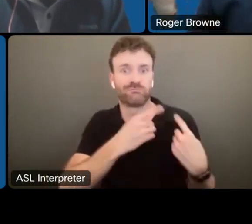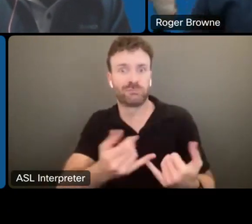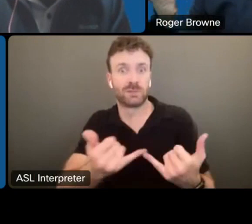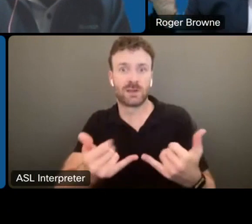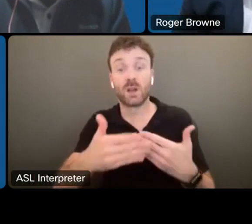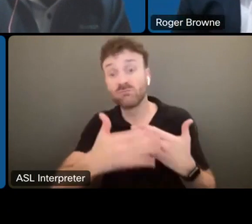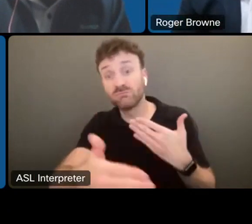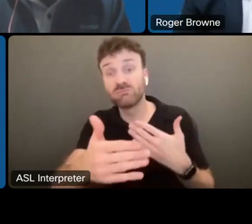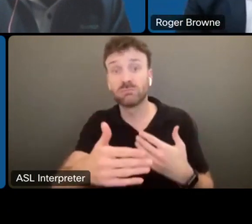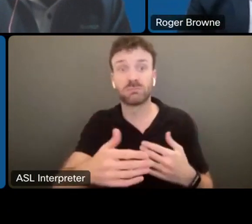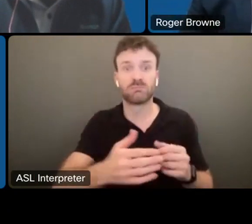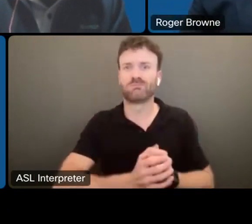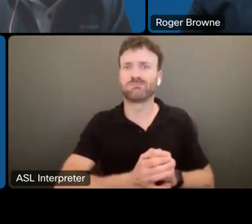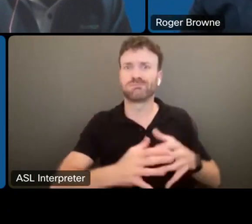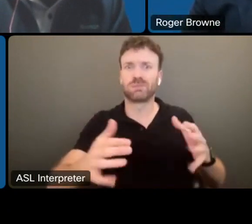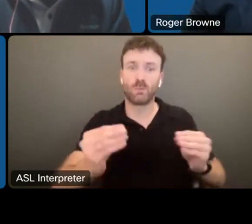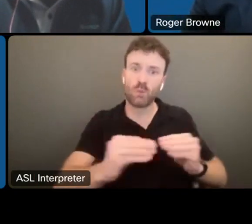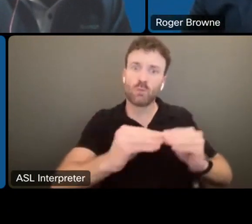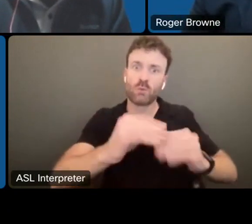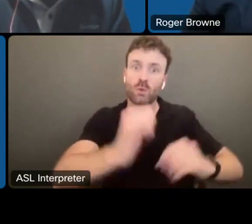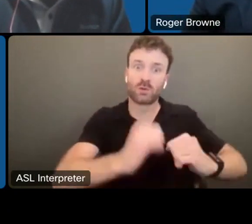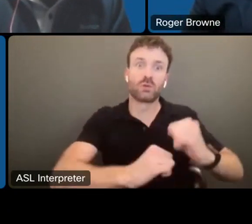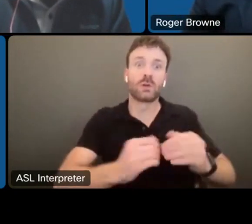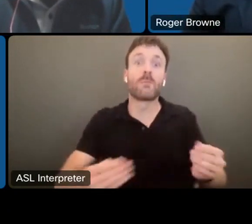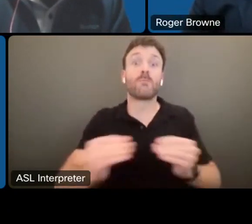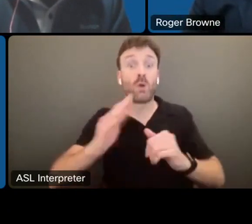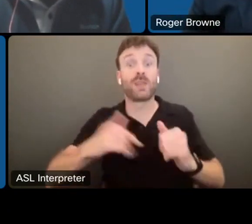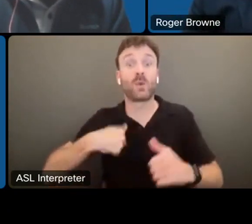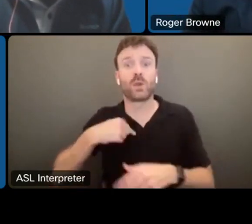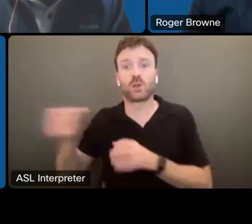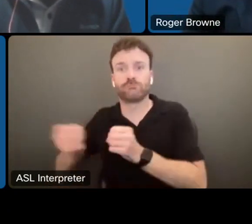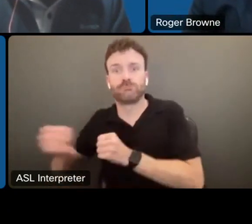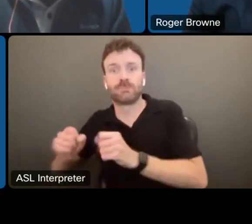And at a rate far faster than we're able to basically grow our work zone coordination team.